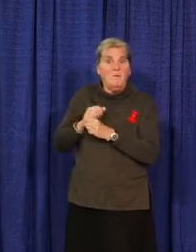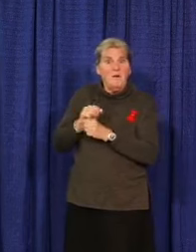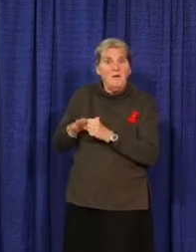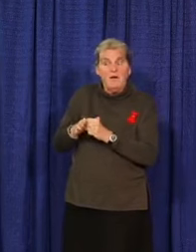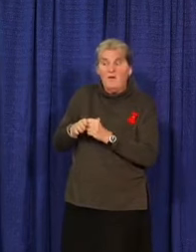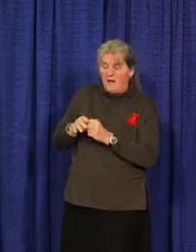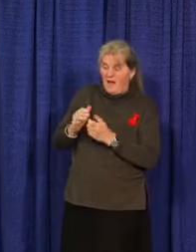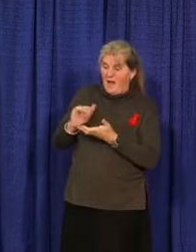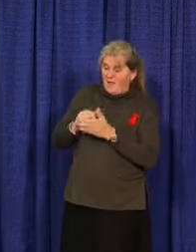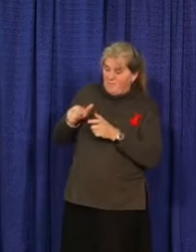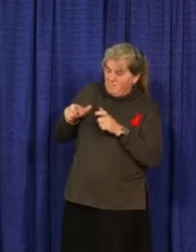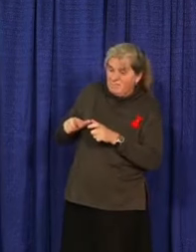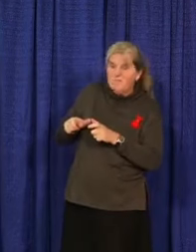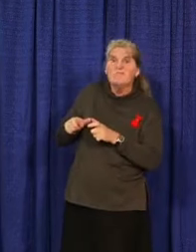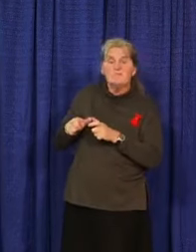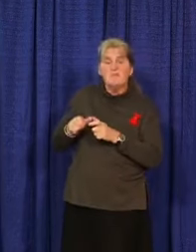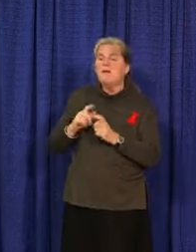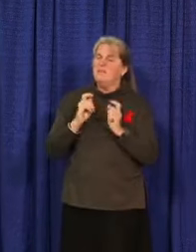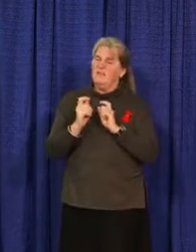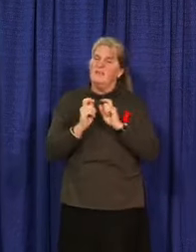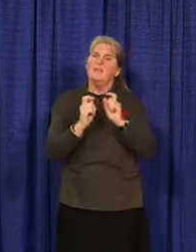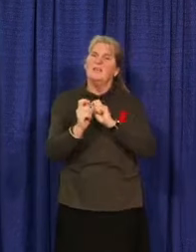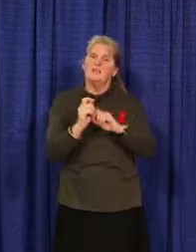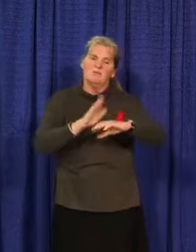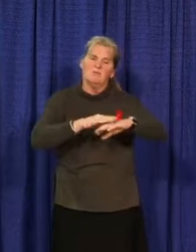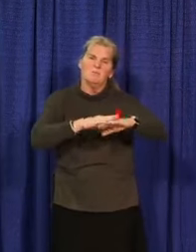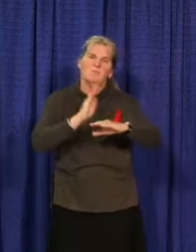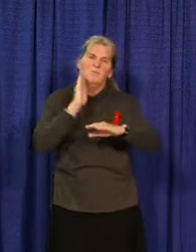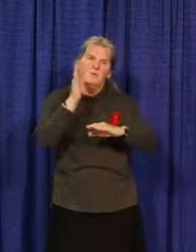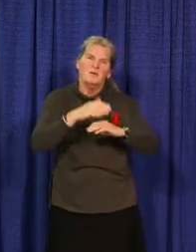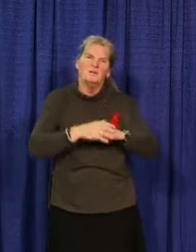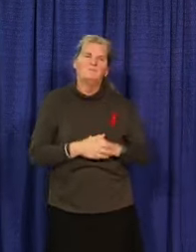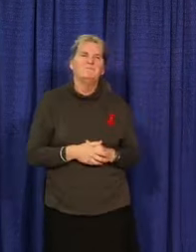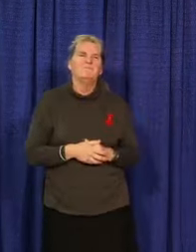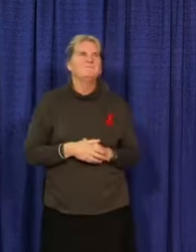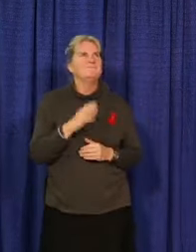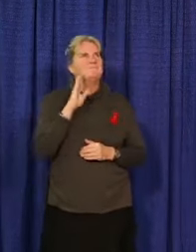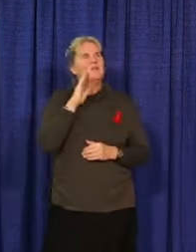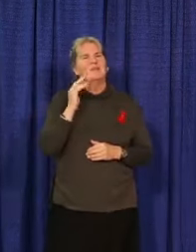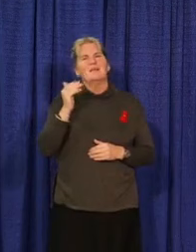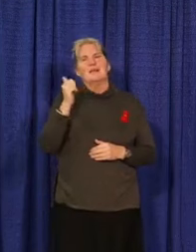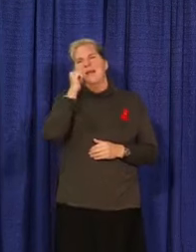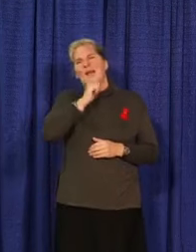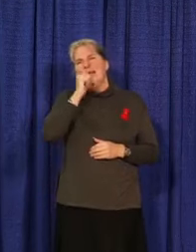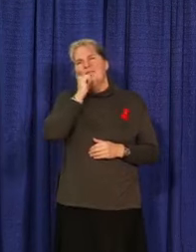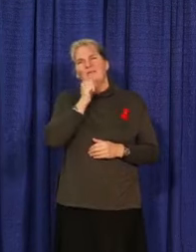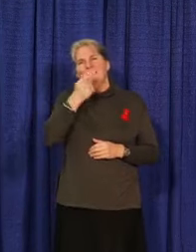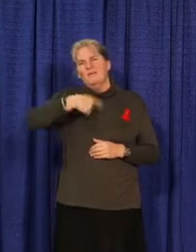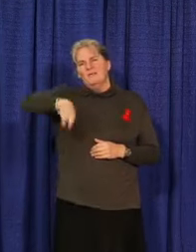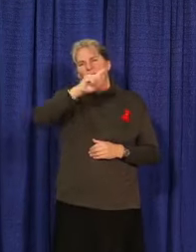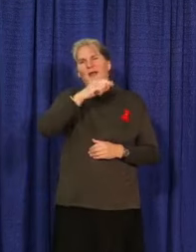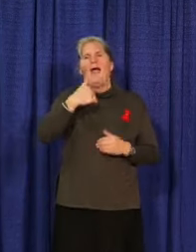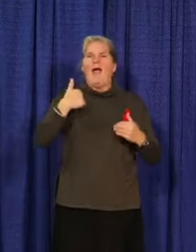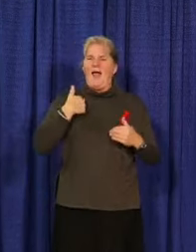tackling the pandemic. In our everyday lives, we always take on a certain amount of